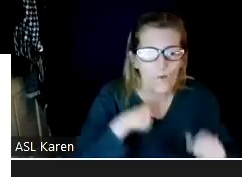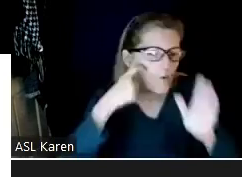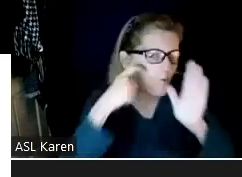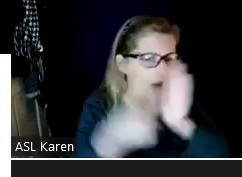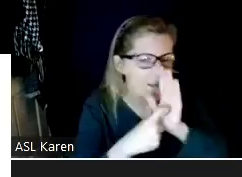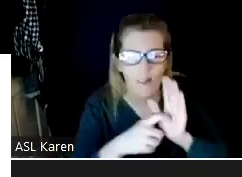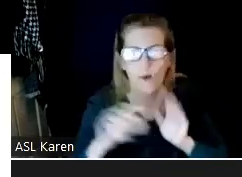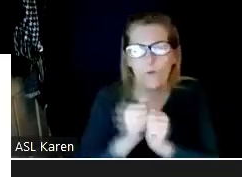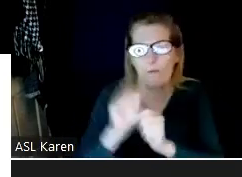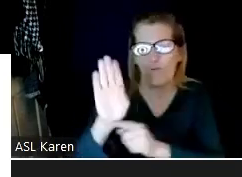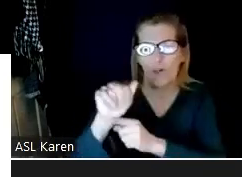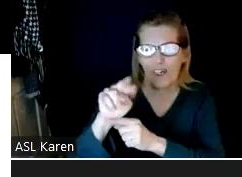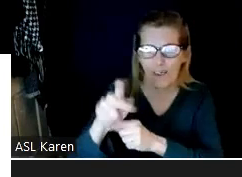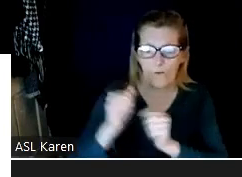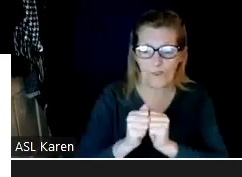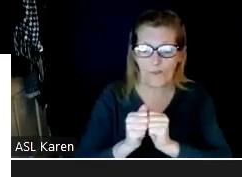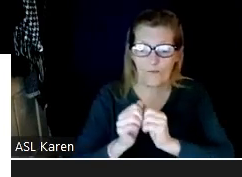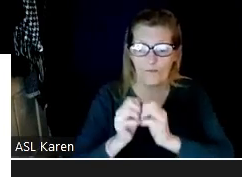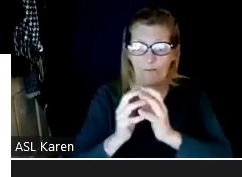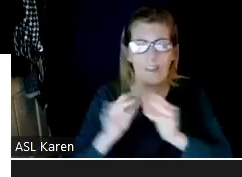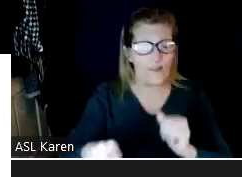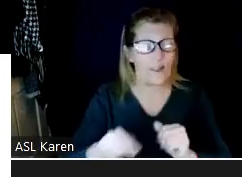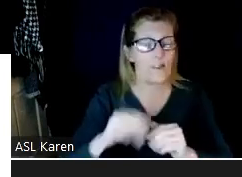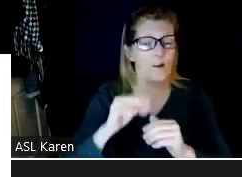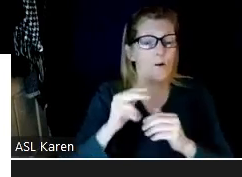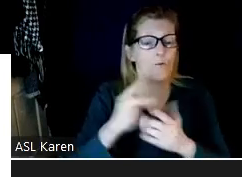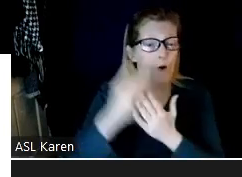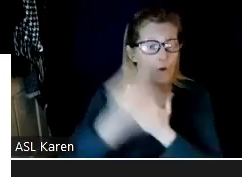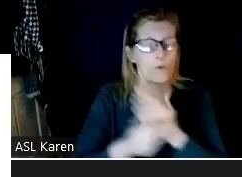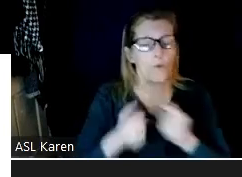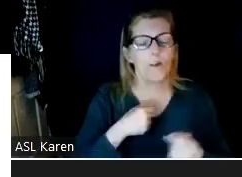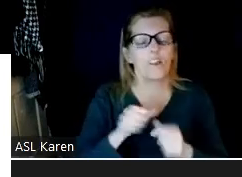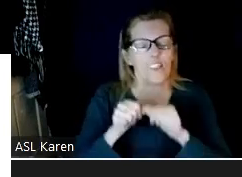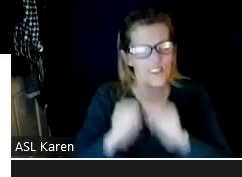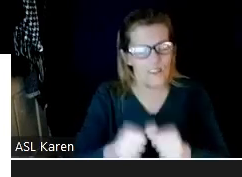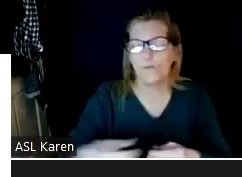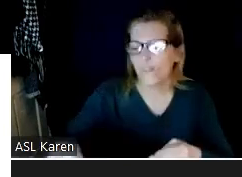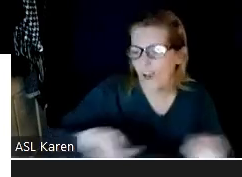15:21:08 And as we build the program, we will continue to hire members into our paid leave team.